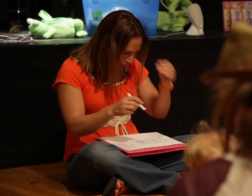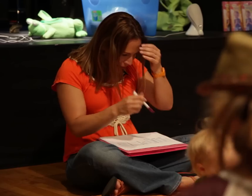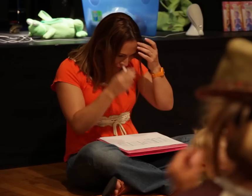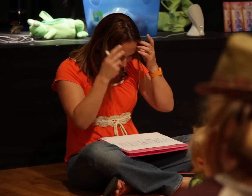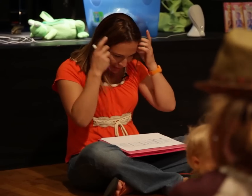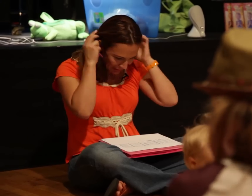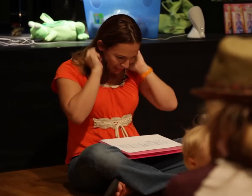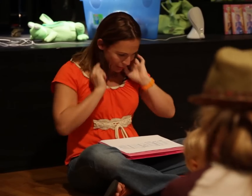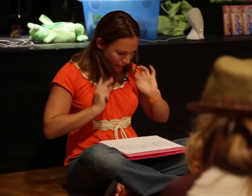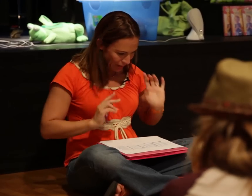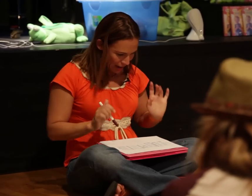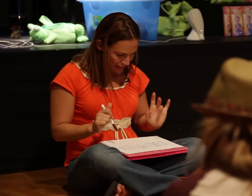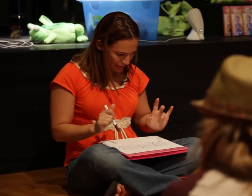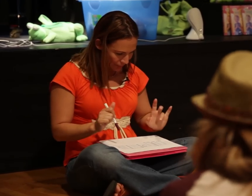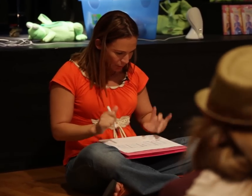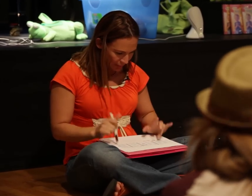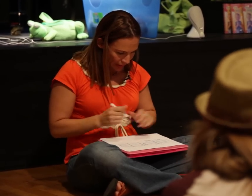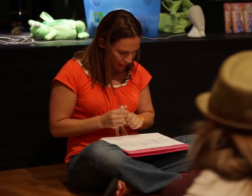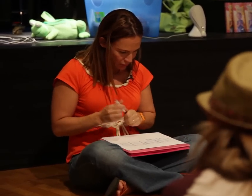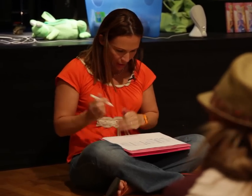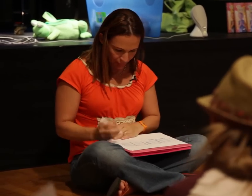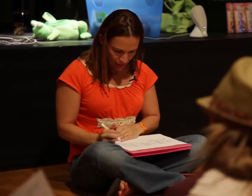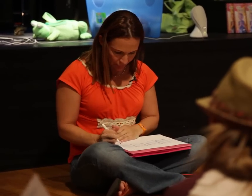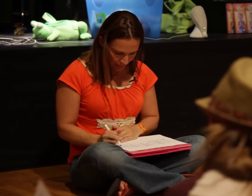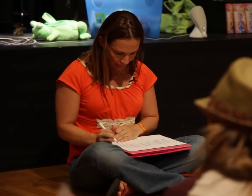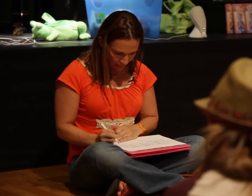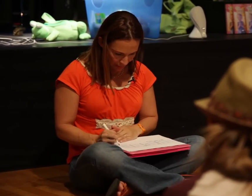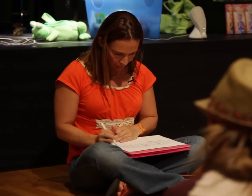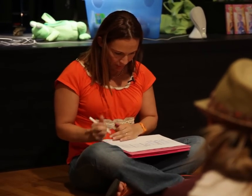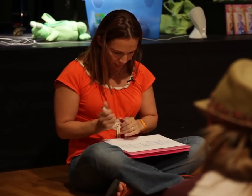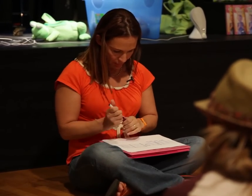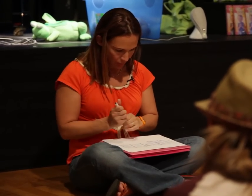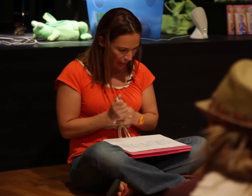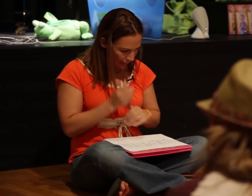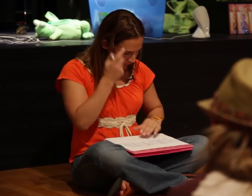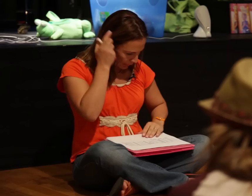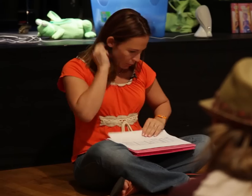All right. Then we've got, no, we have Megan and Shad. We've got everybody.